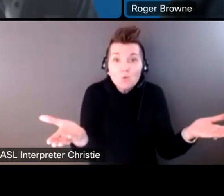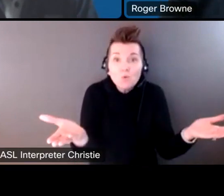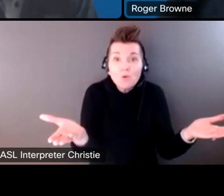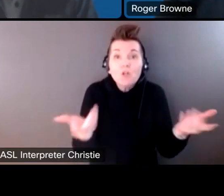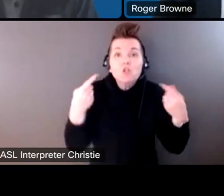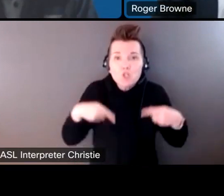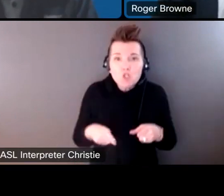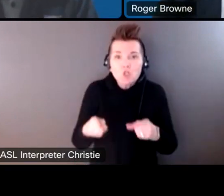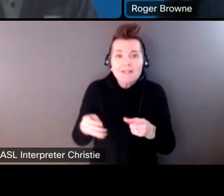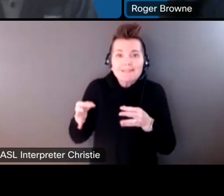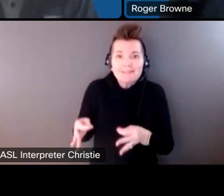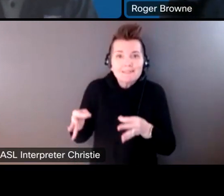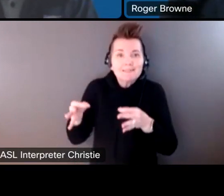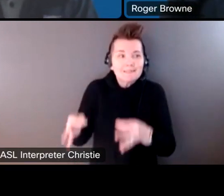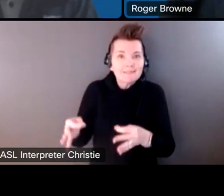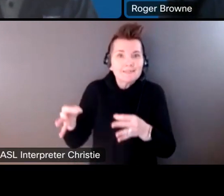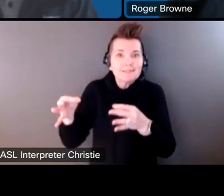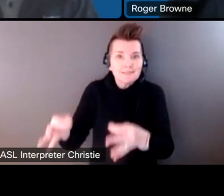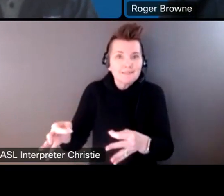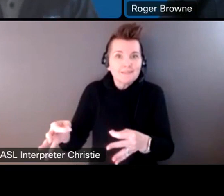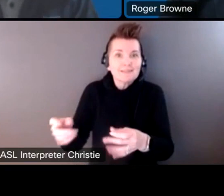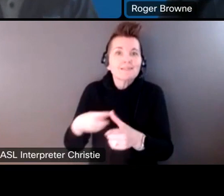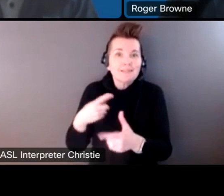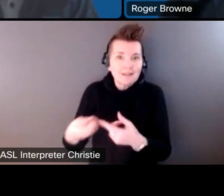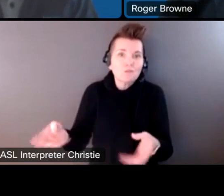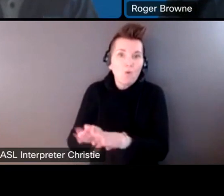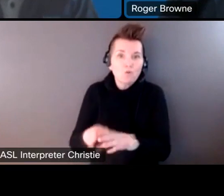process to see are these acceptable solutions?